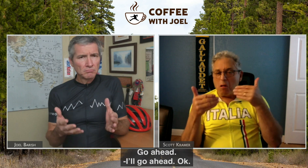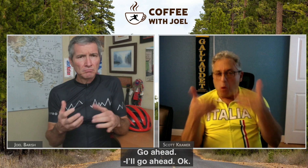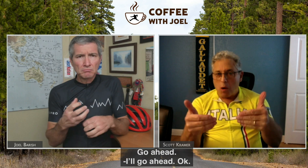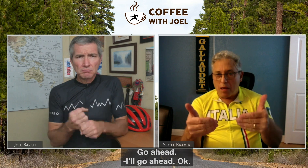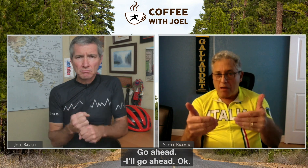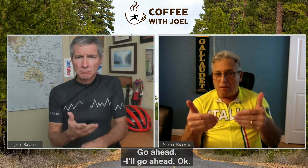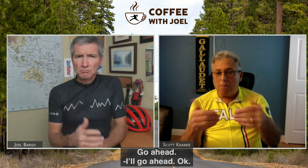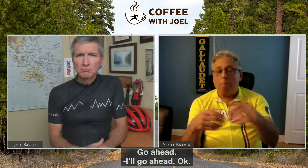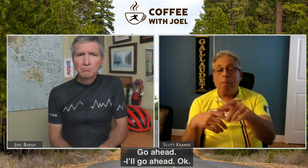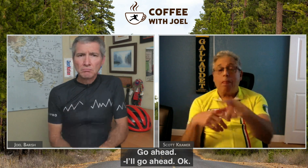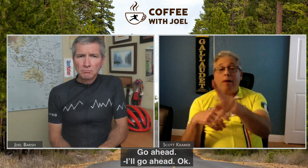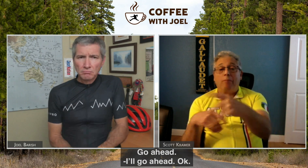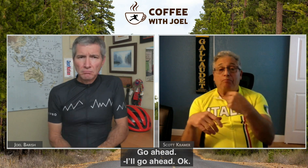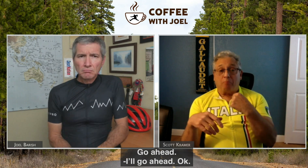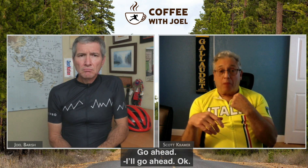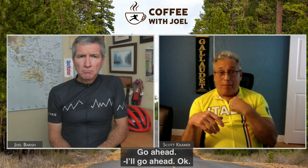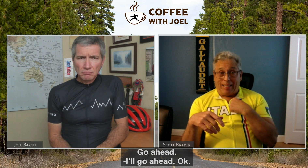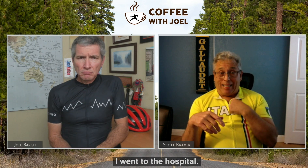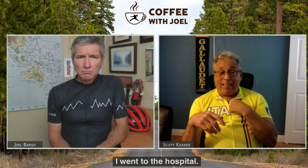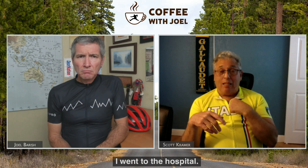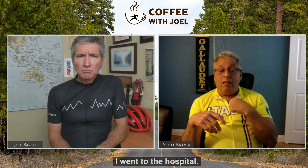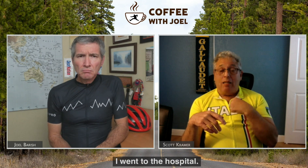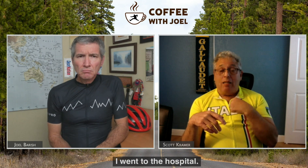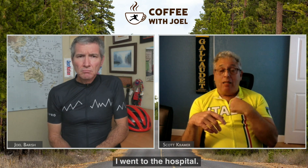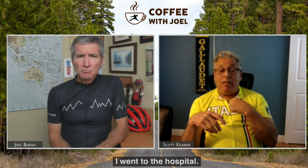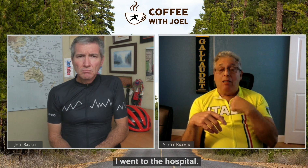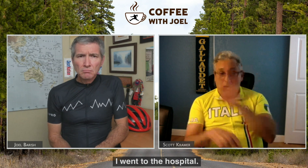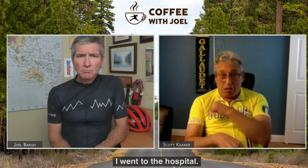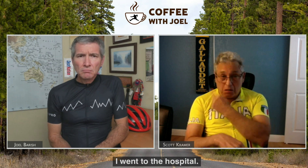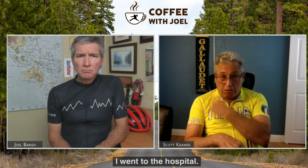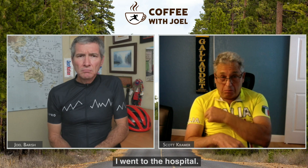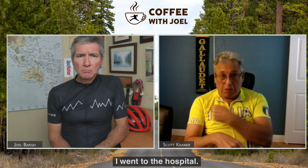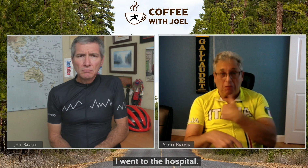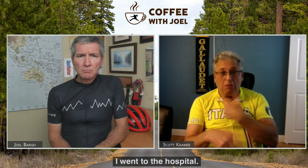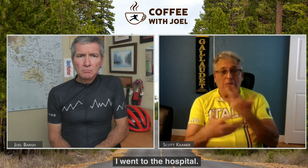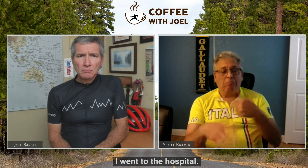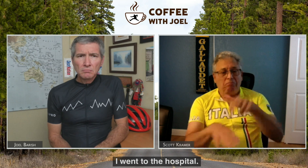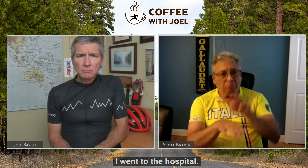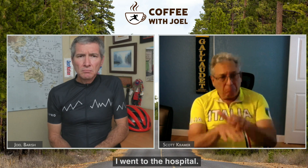Go ahead. -I’ll go ahead. Ok. I went to the hospital.